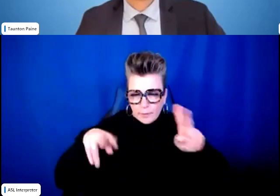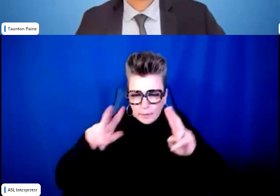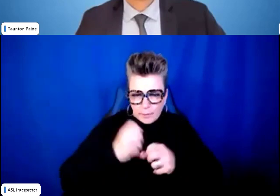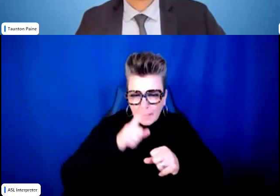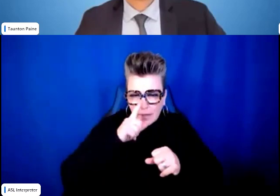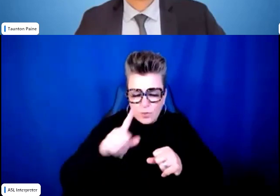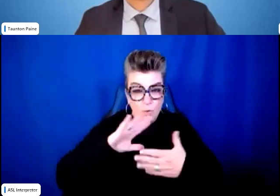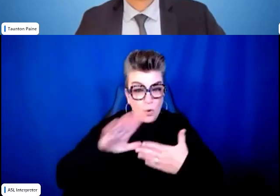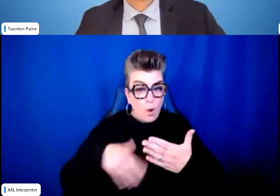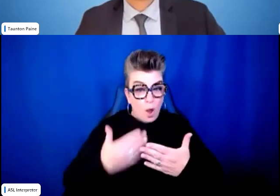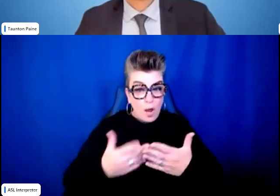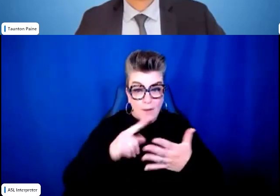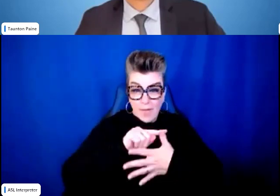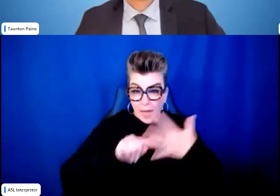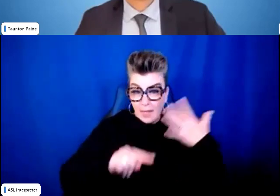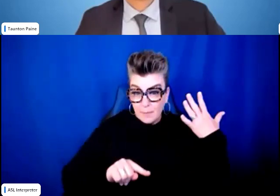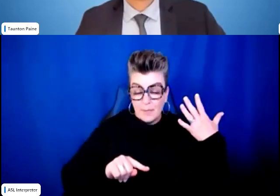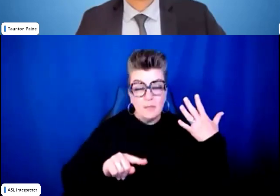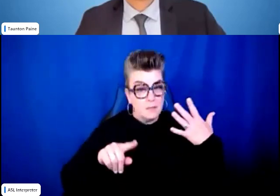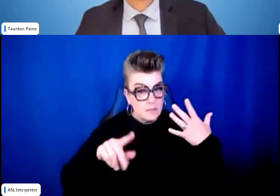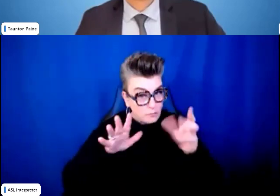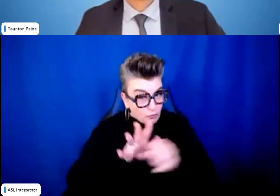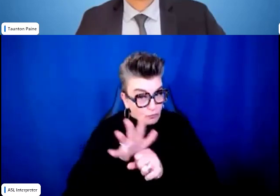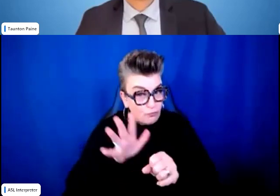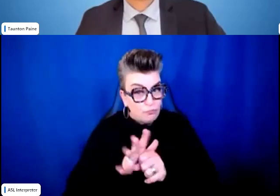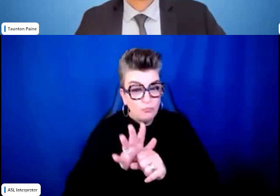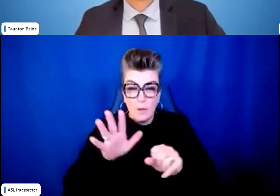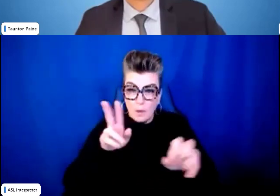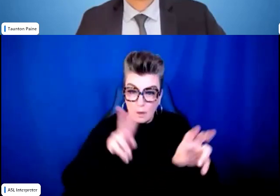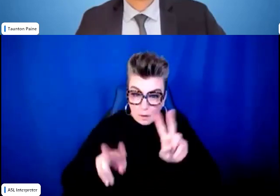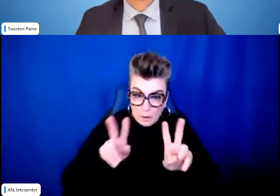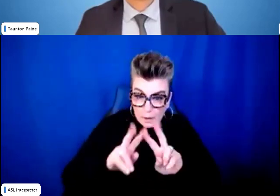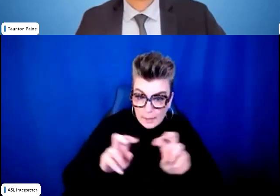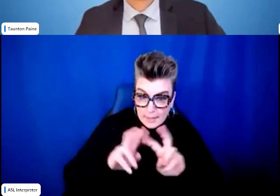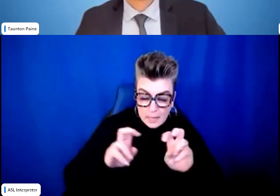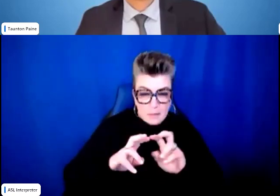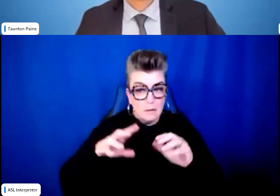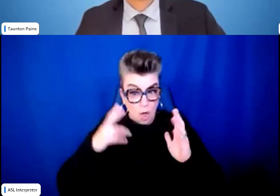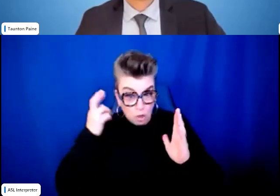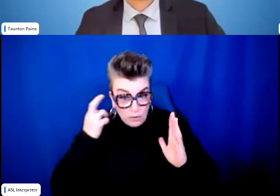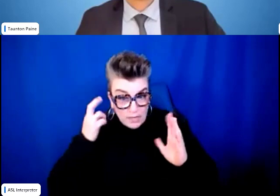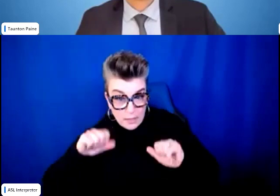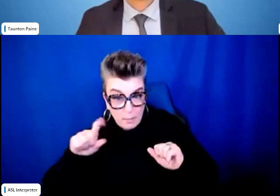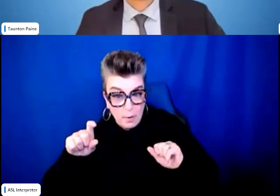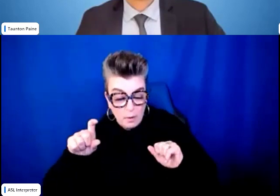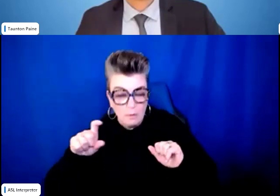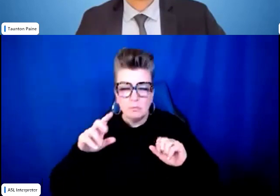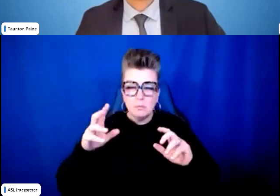and look at the reasonableness of those responses given this specific type of science that is being proposed.